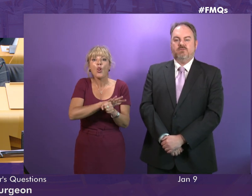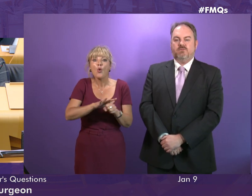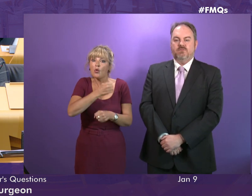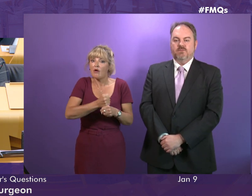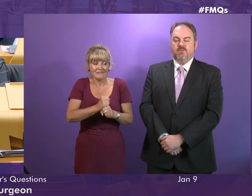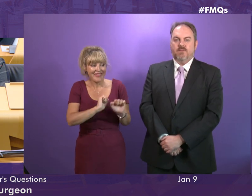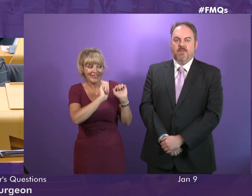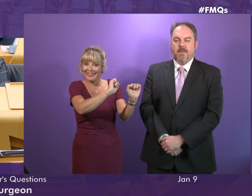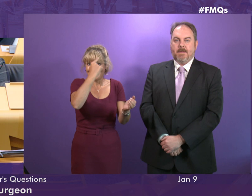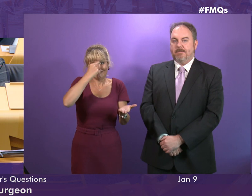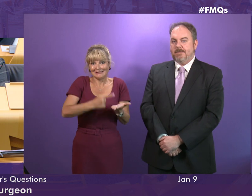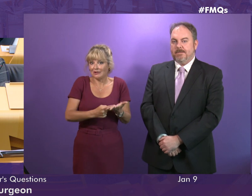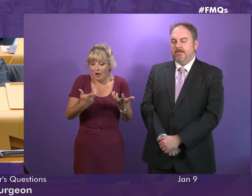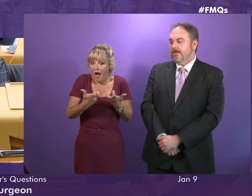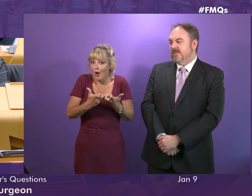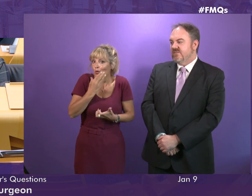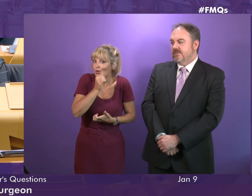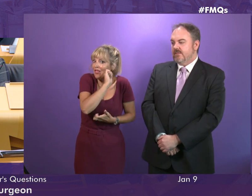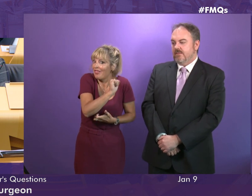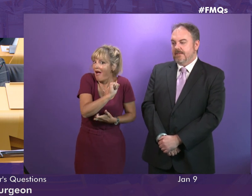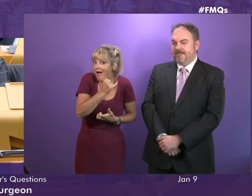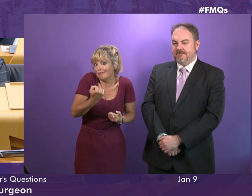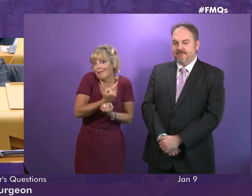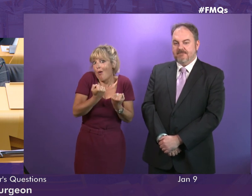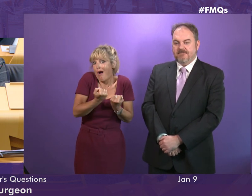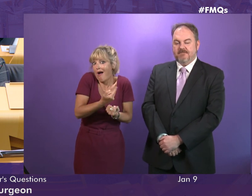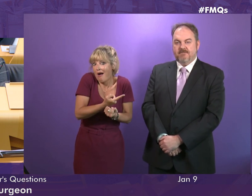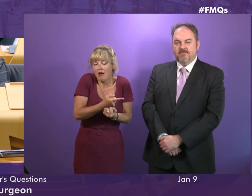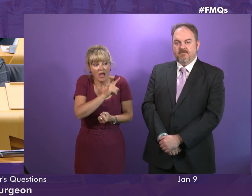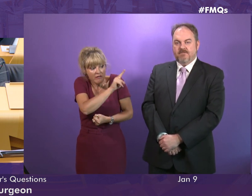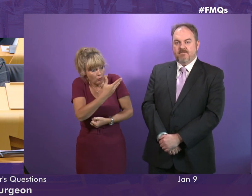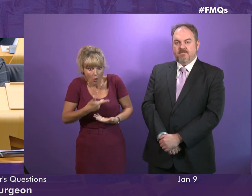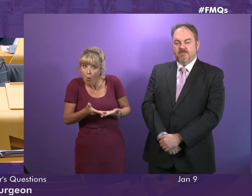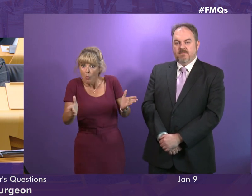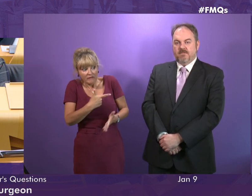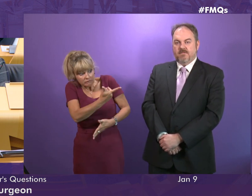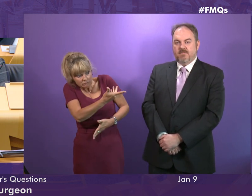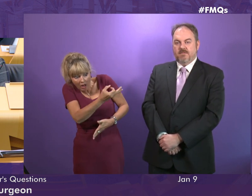we will always be open and willing to discuss with local government how we can support it to do that.